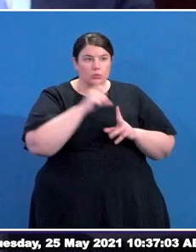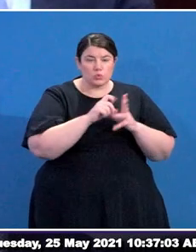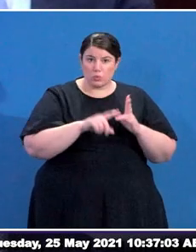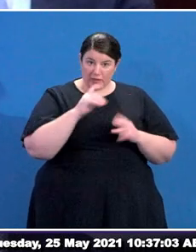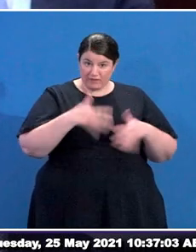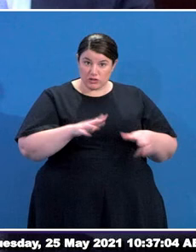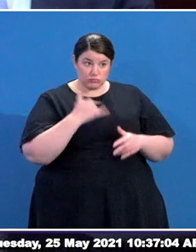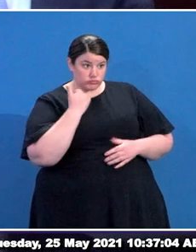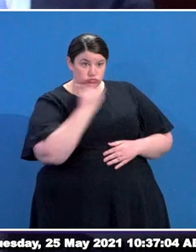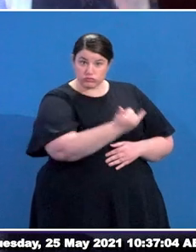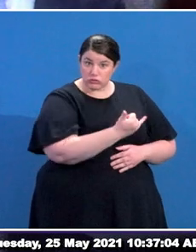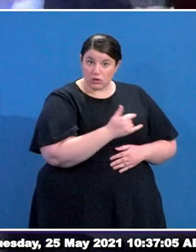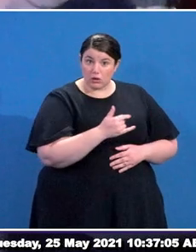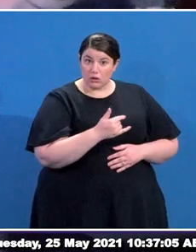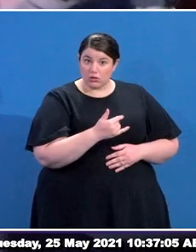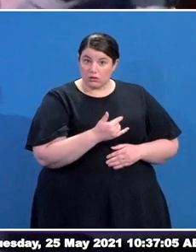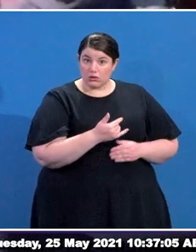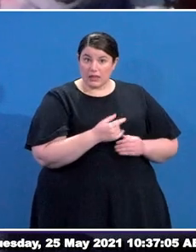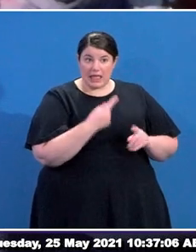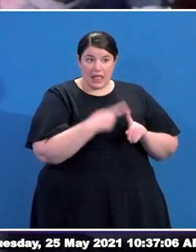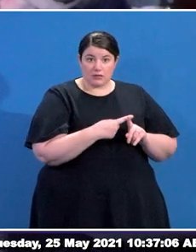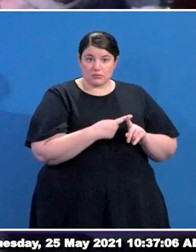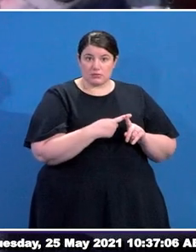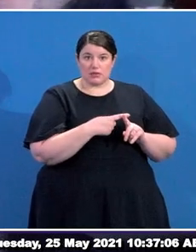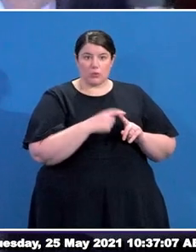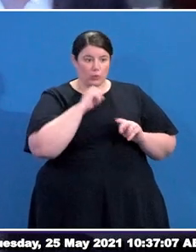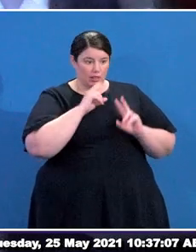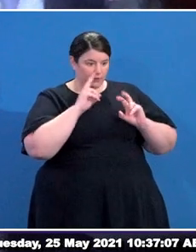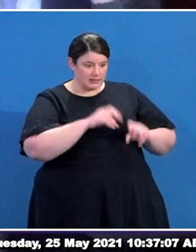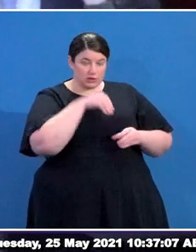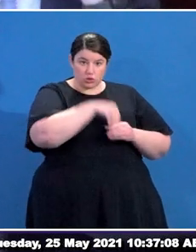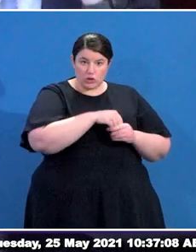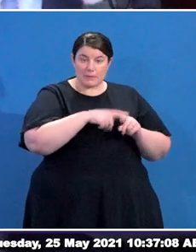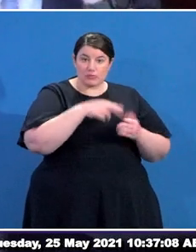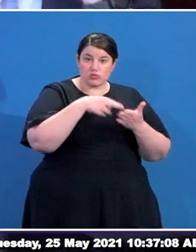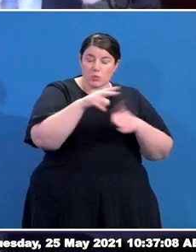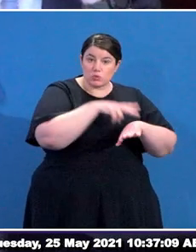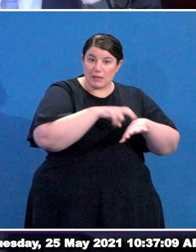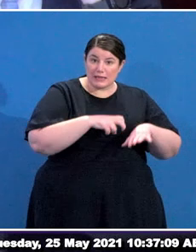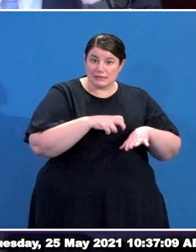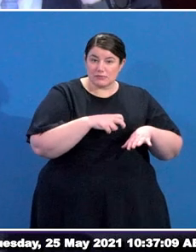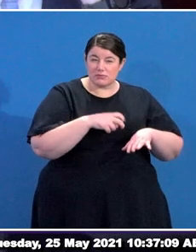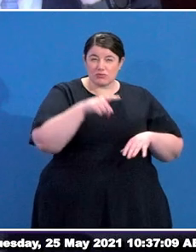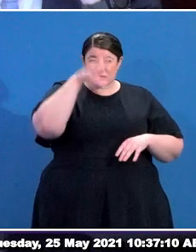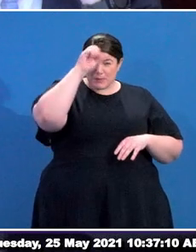to the police and also conducting its own investigation? Do you have a memory of that?